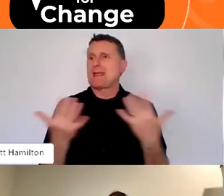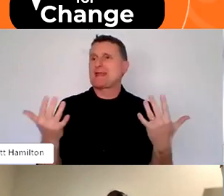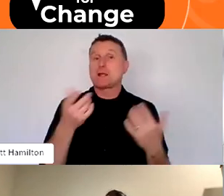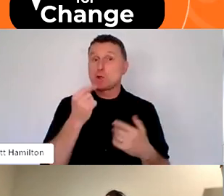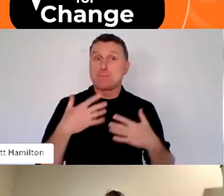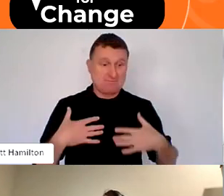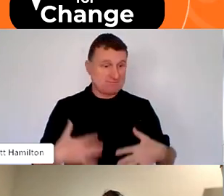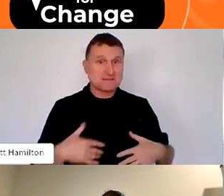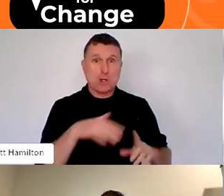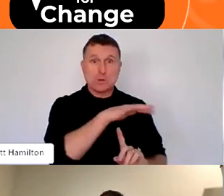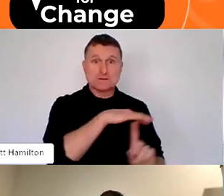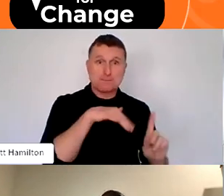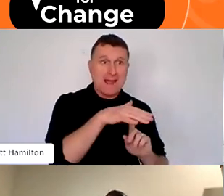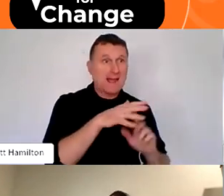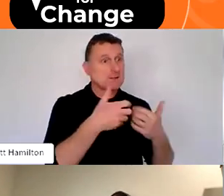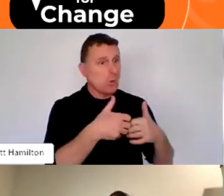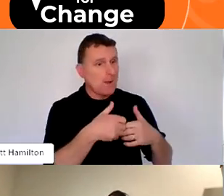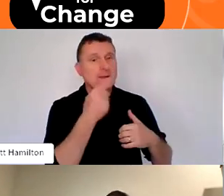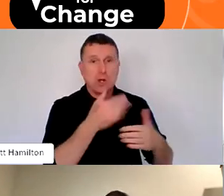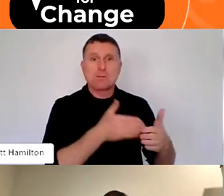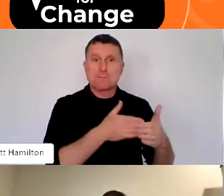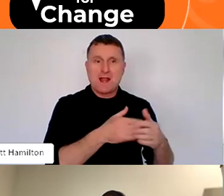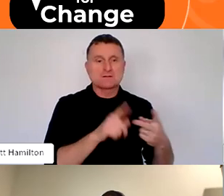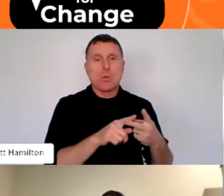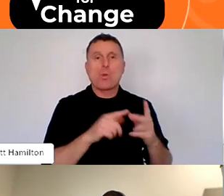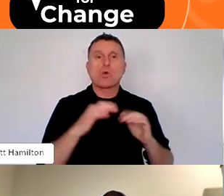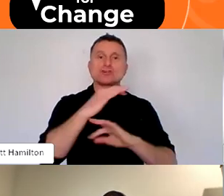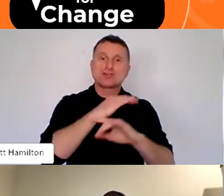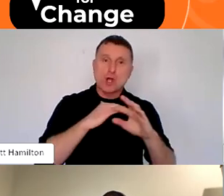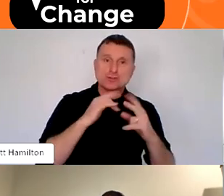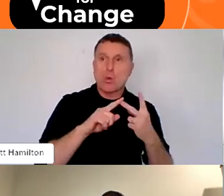and the equipment, but social and conceptual beliefs as well. And